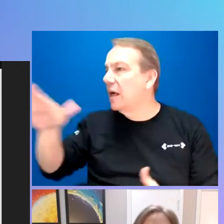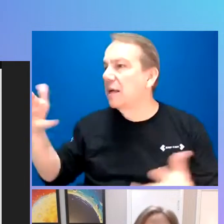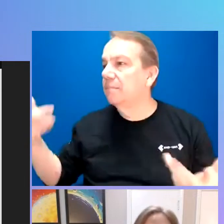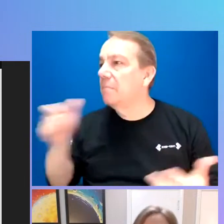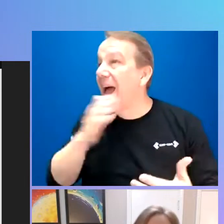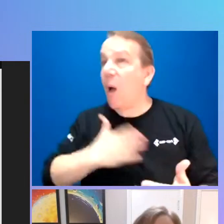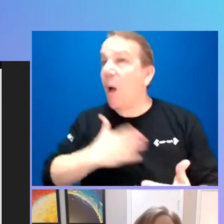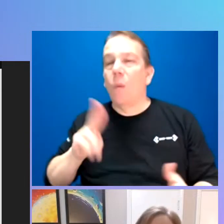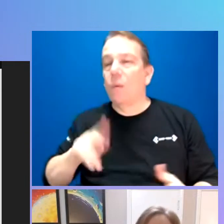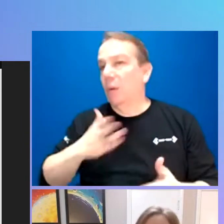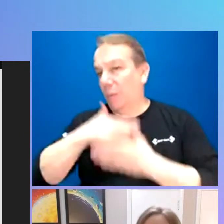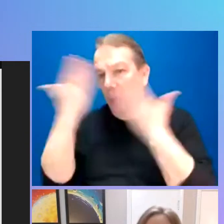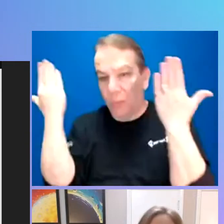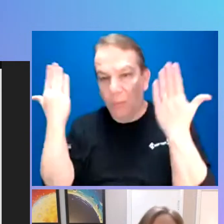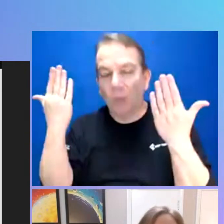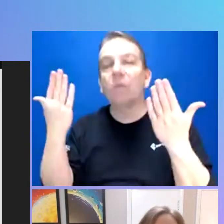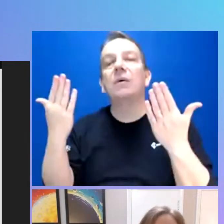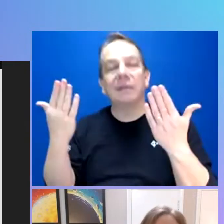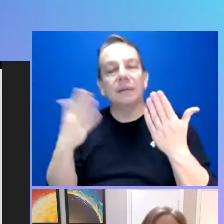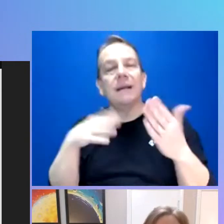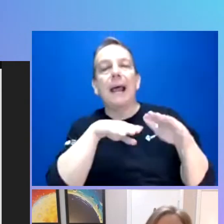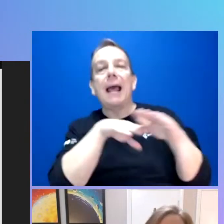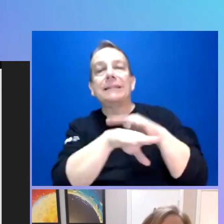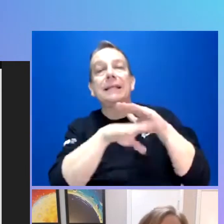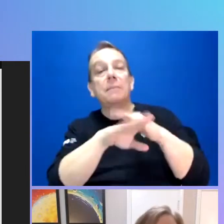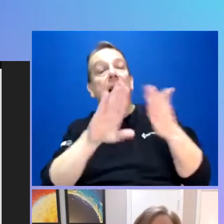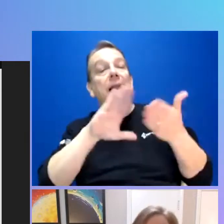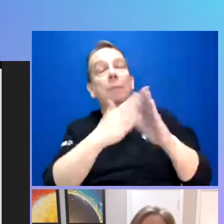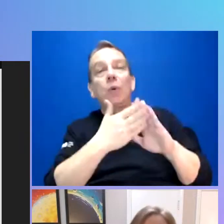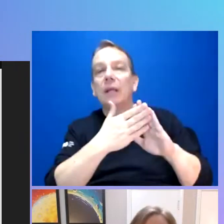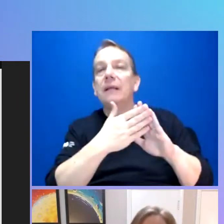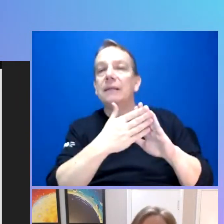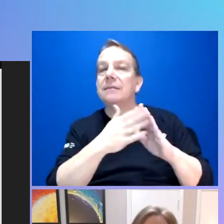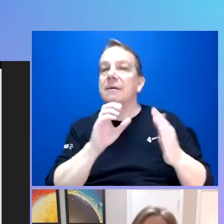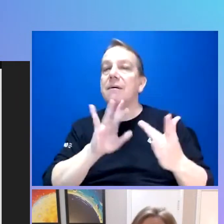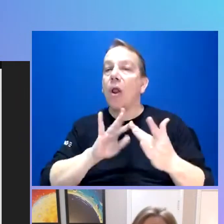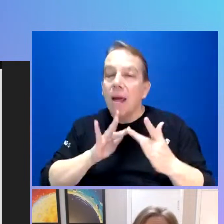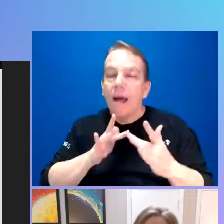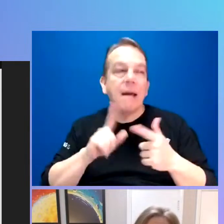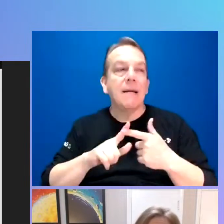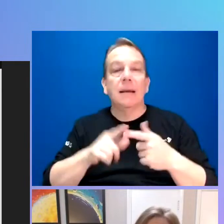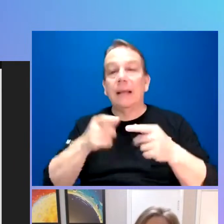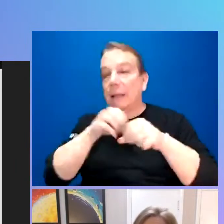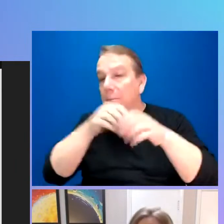can find developers in the accessibility communities online nine in person, or use internet